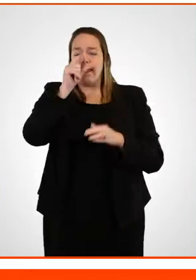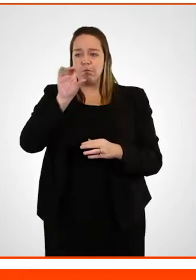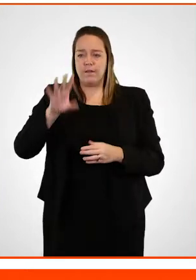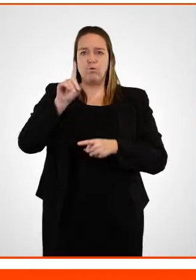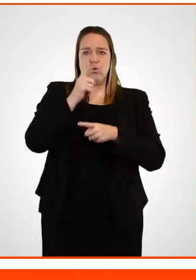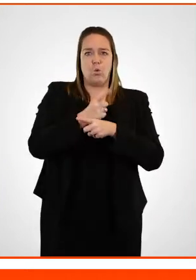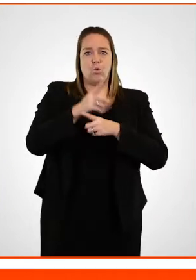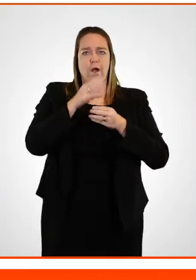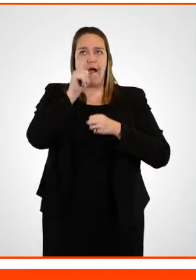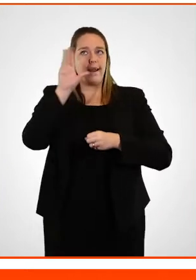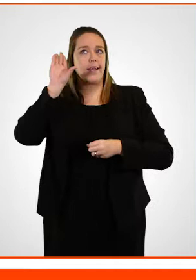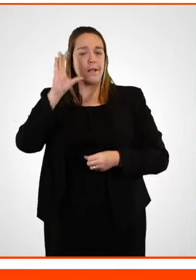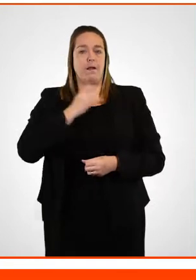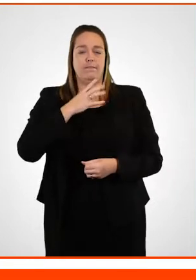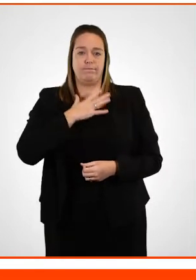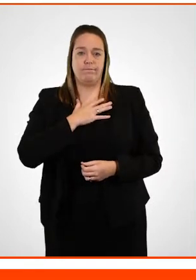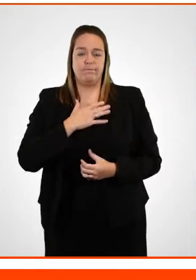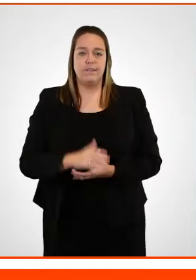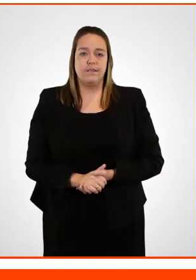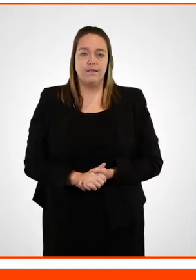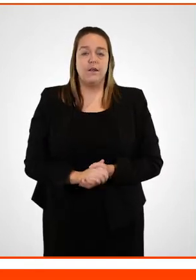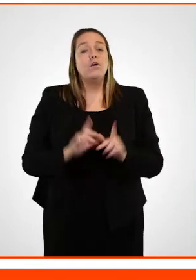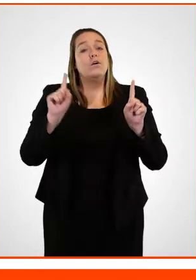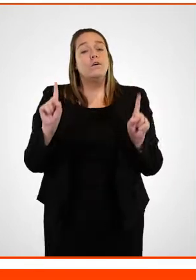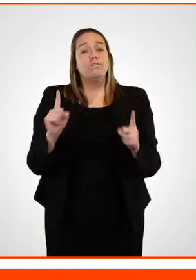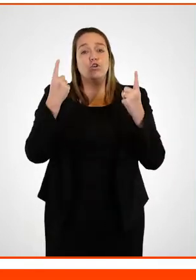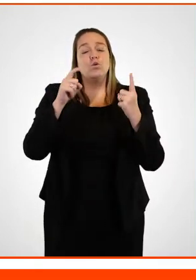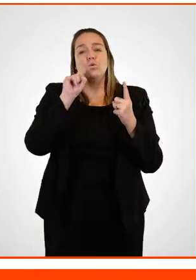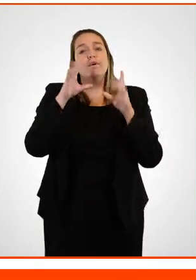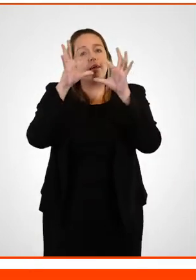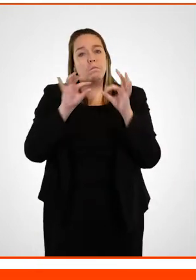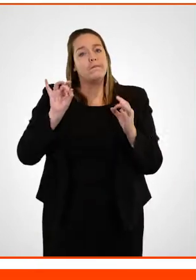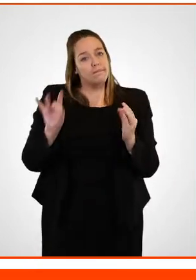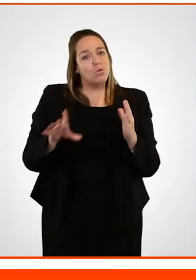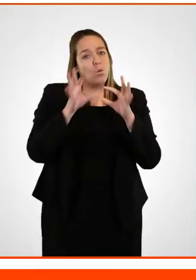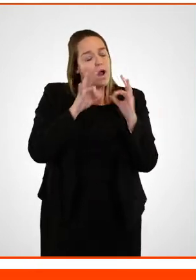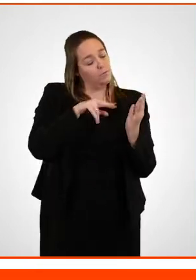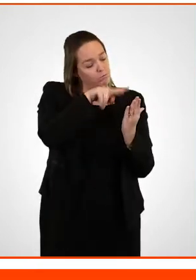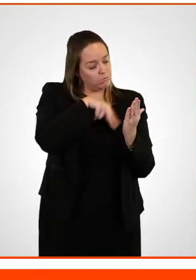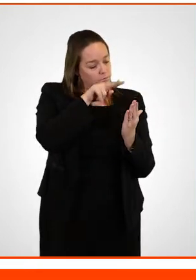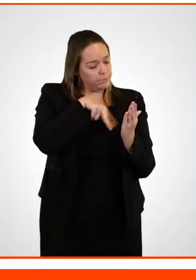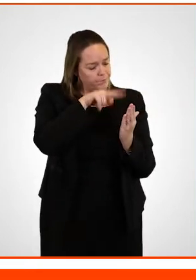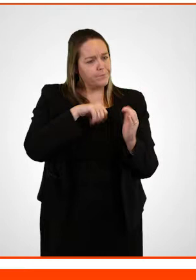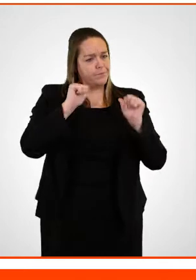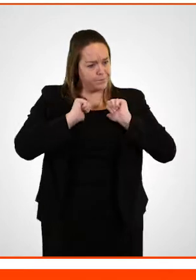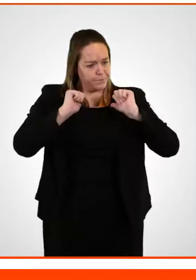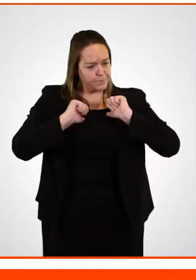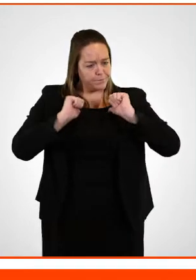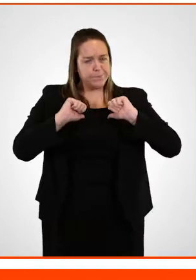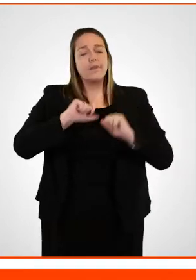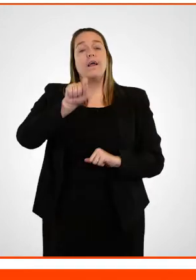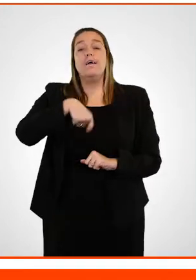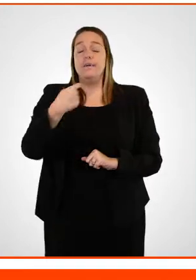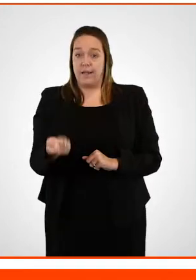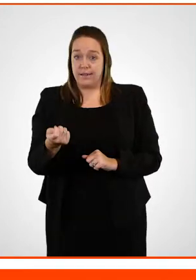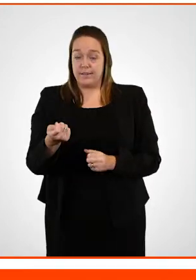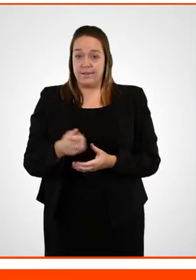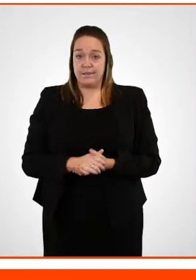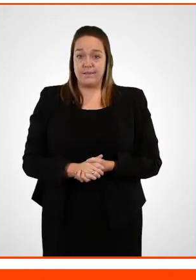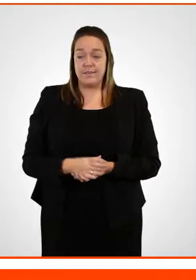what we want to do is they're going to first silently read a passage, practise.